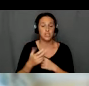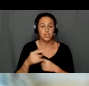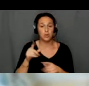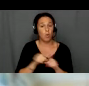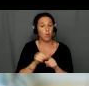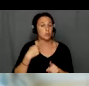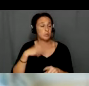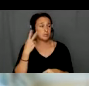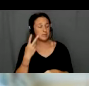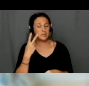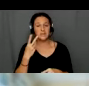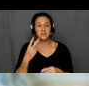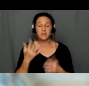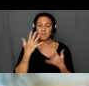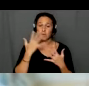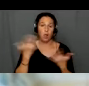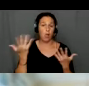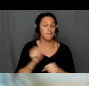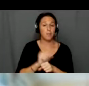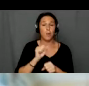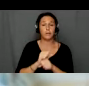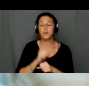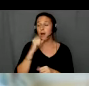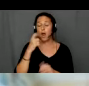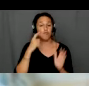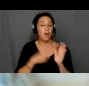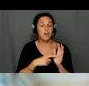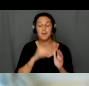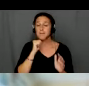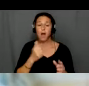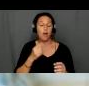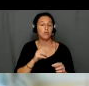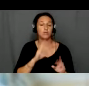a lot of employers are not recognizing or responding adequately to the